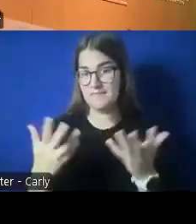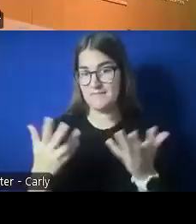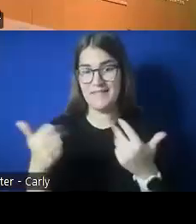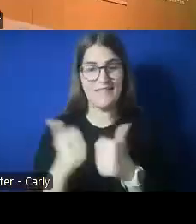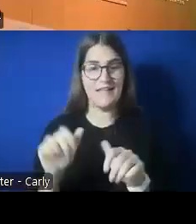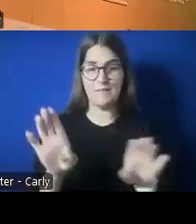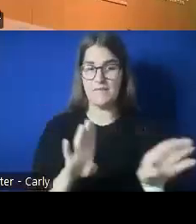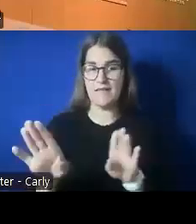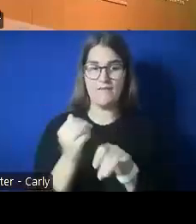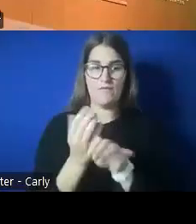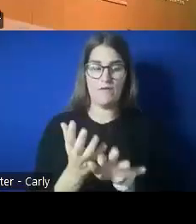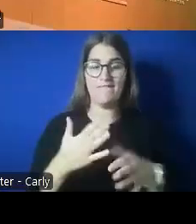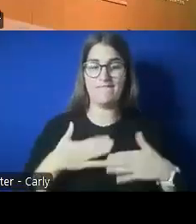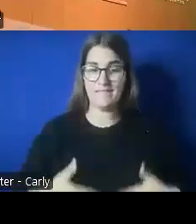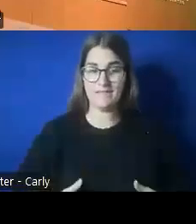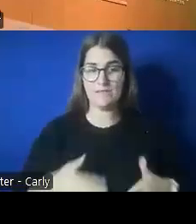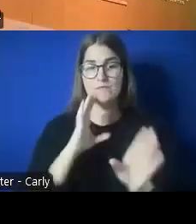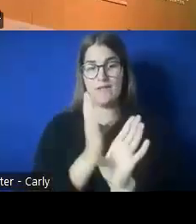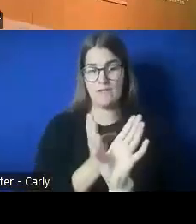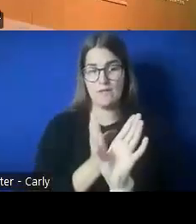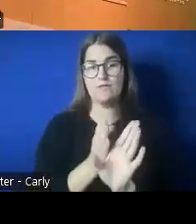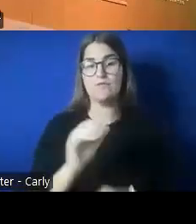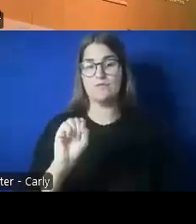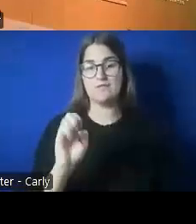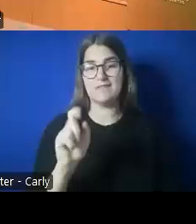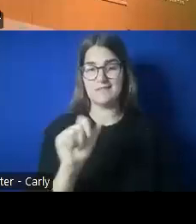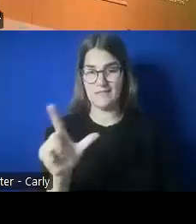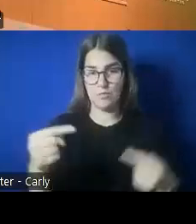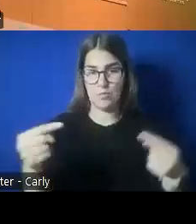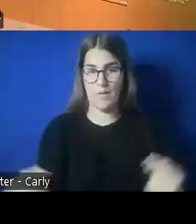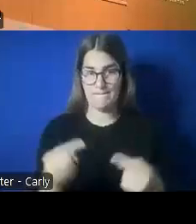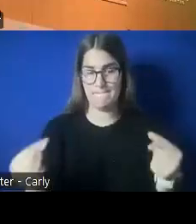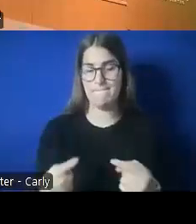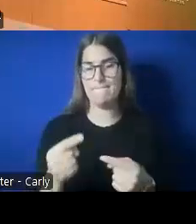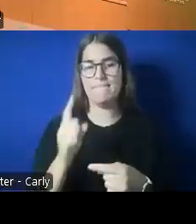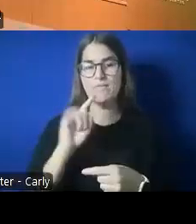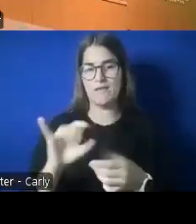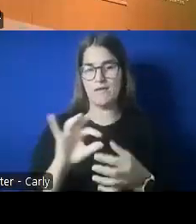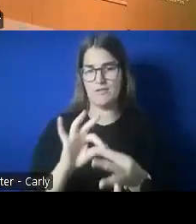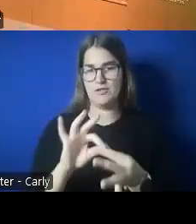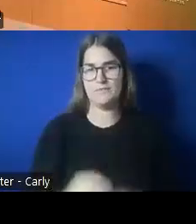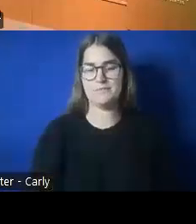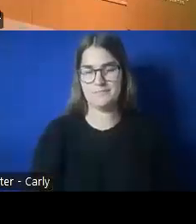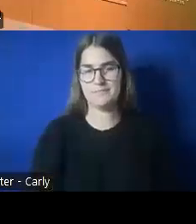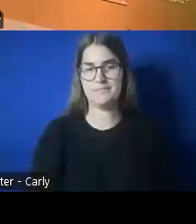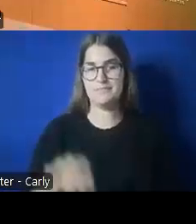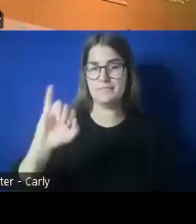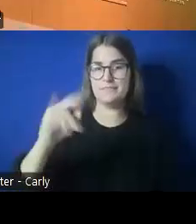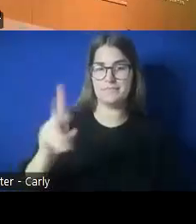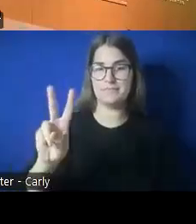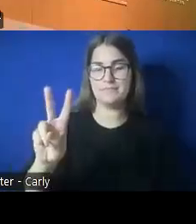causes physical psychological or sexual harm in those relationships and ipv exper um in